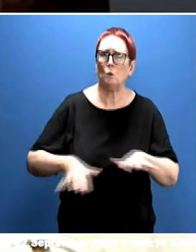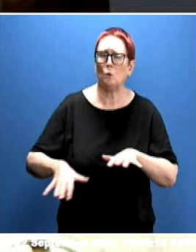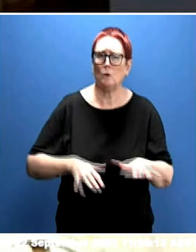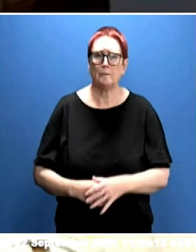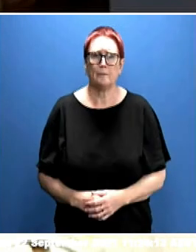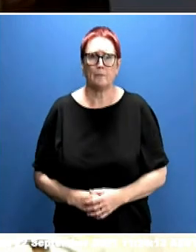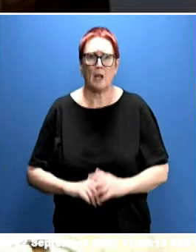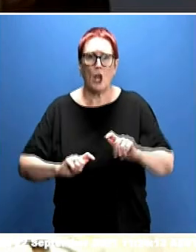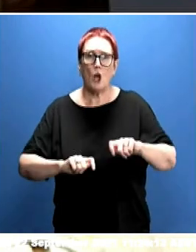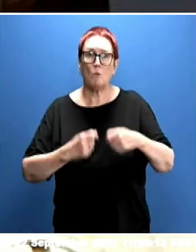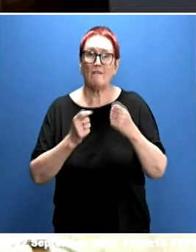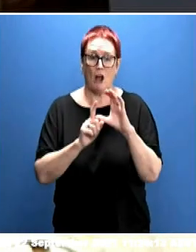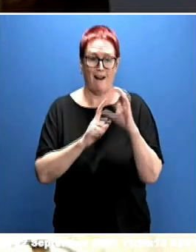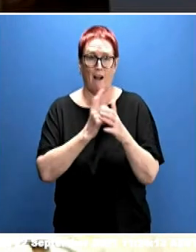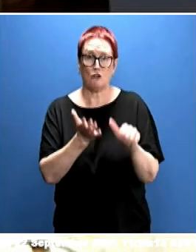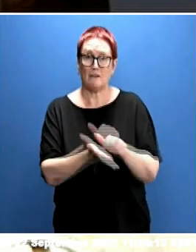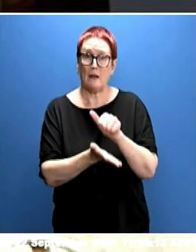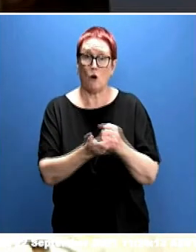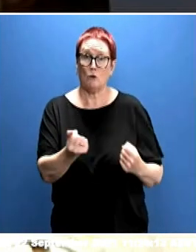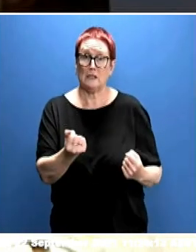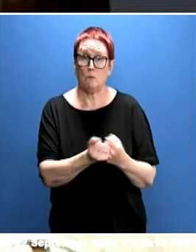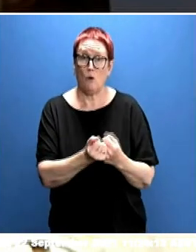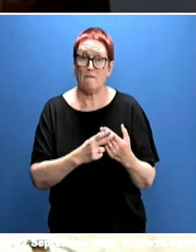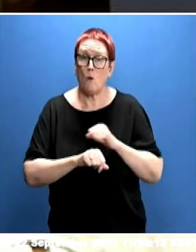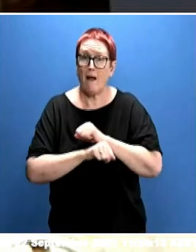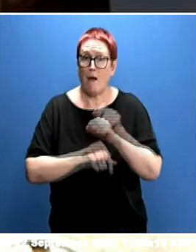culturally appropriate support to our clients.